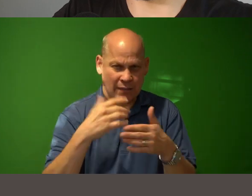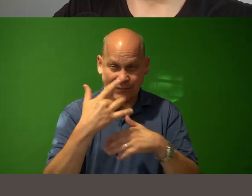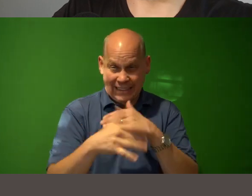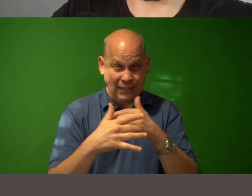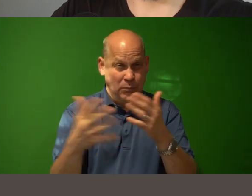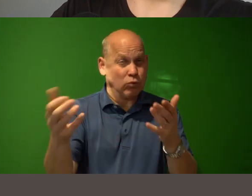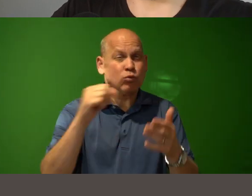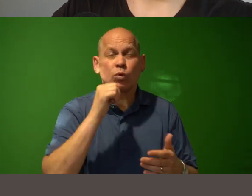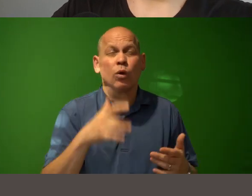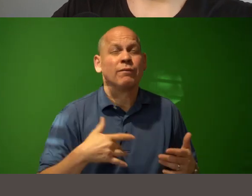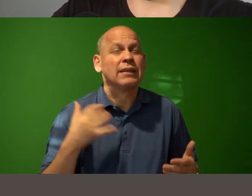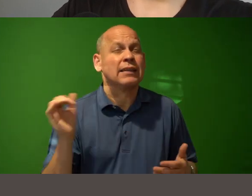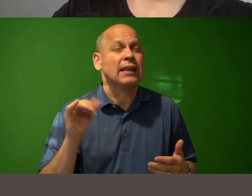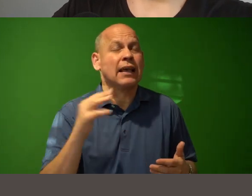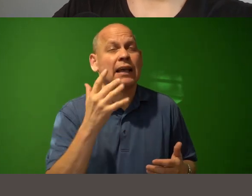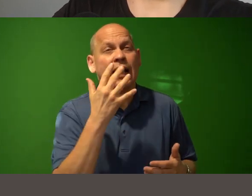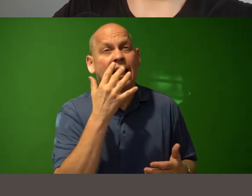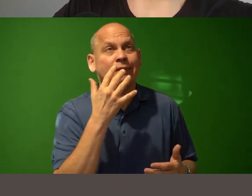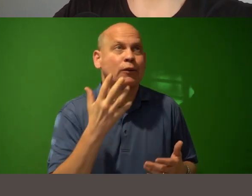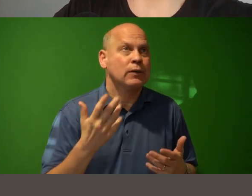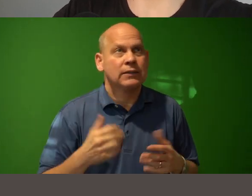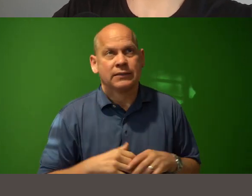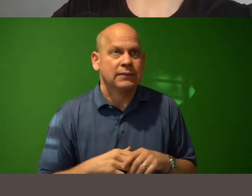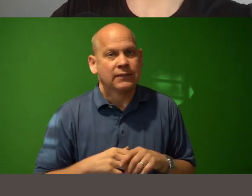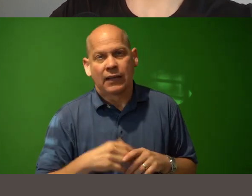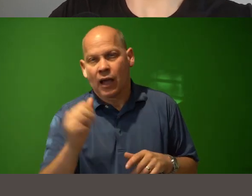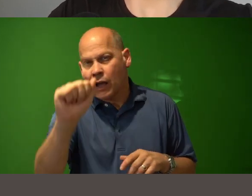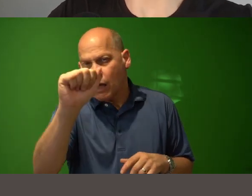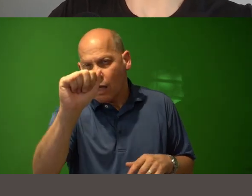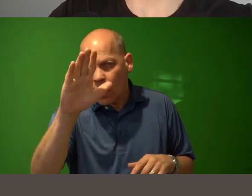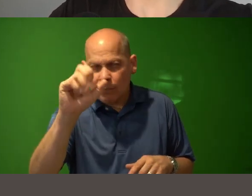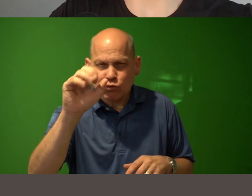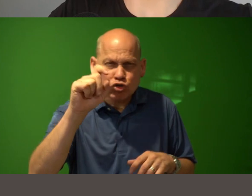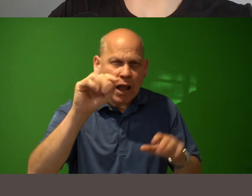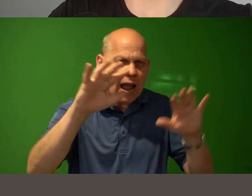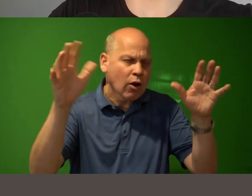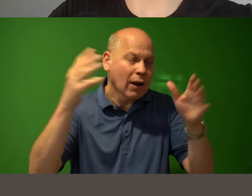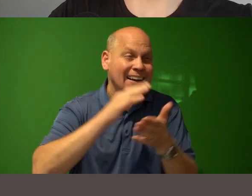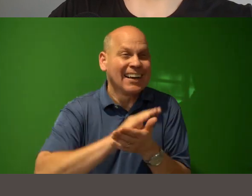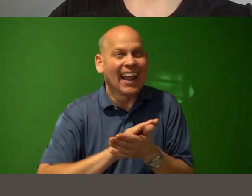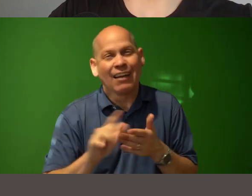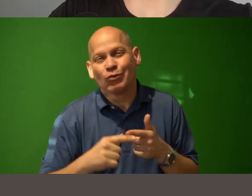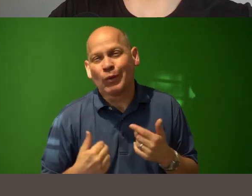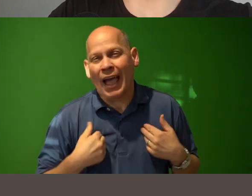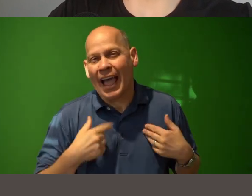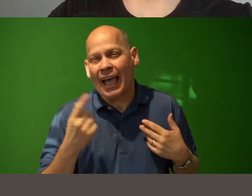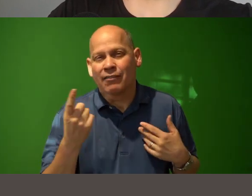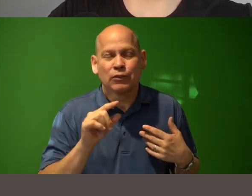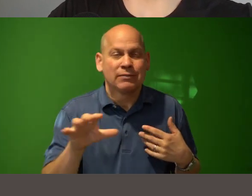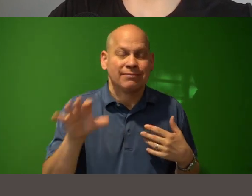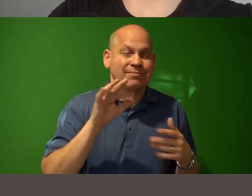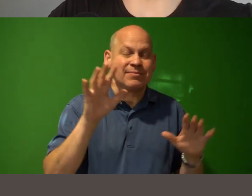So don't feel like color is this abstraction or nice to have or something you just pick out of a default setting.